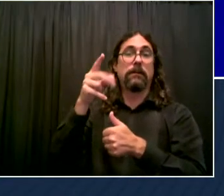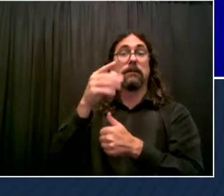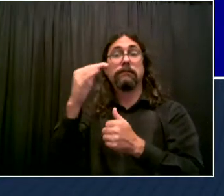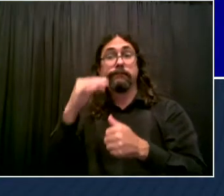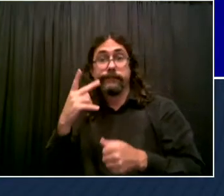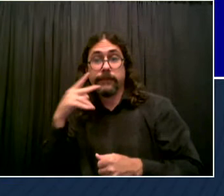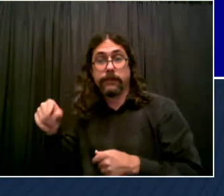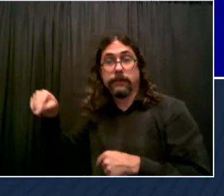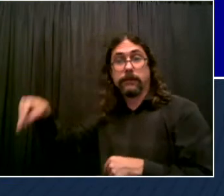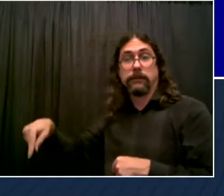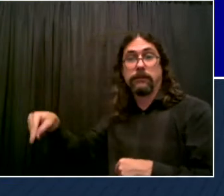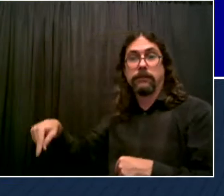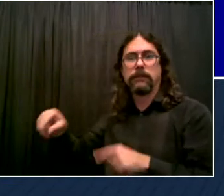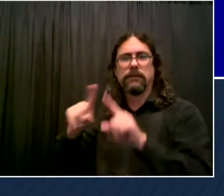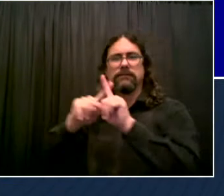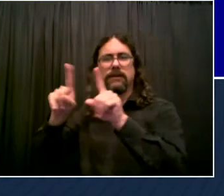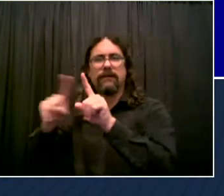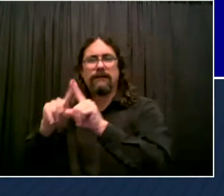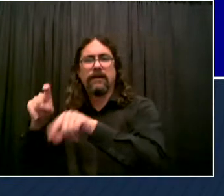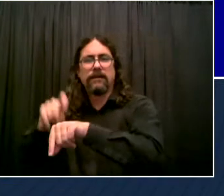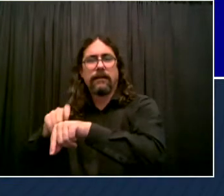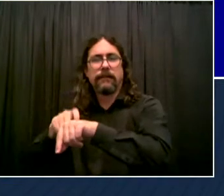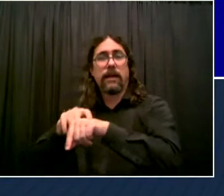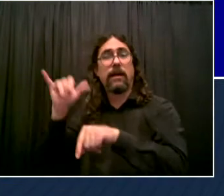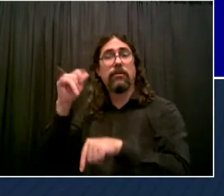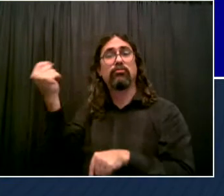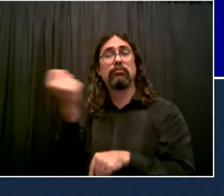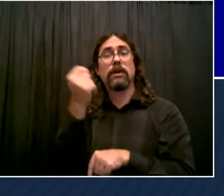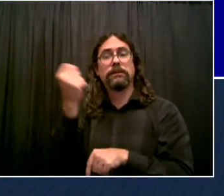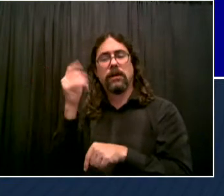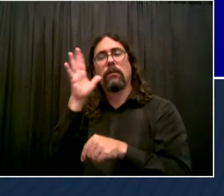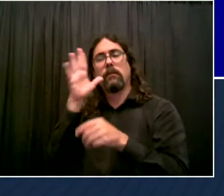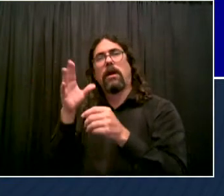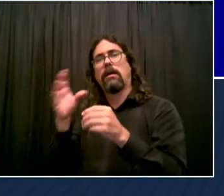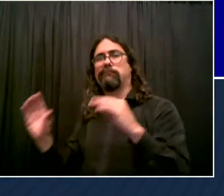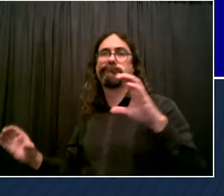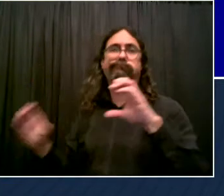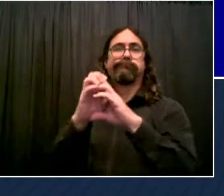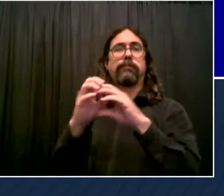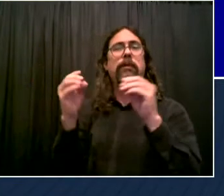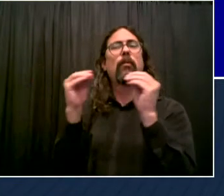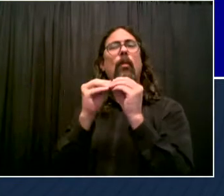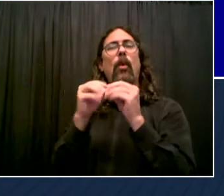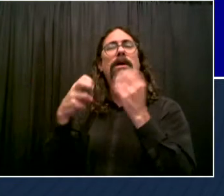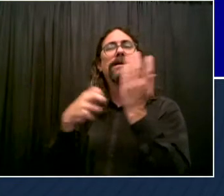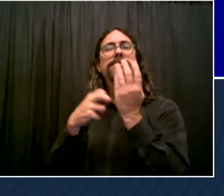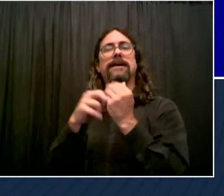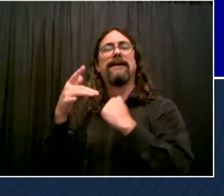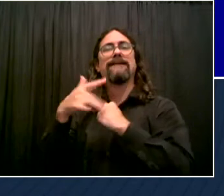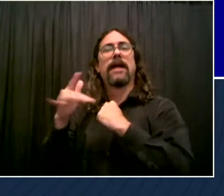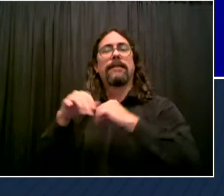5 AT 7:00 A.M., FRIDAY, AUGUST 6 00 A.M. AND FINALLY